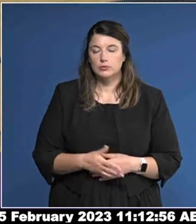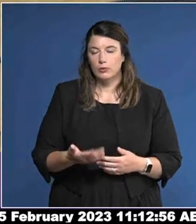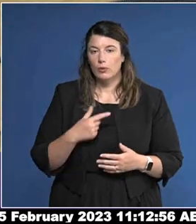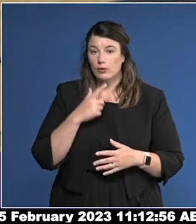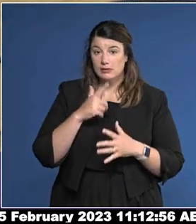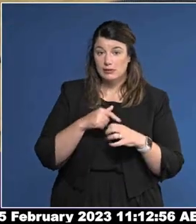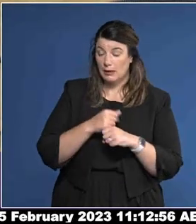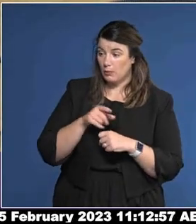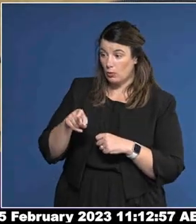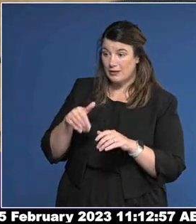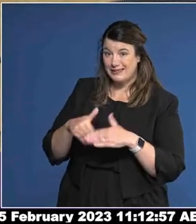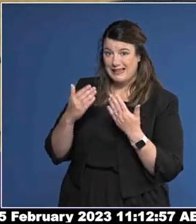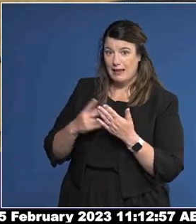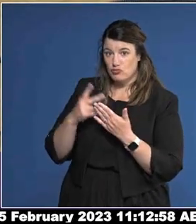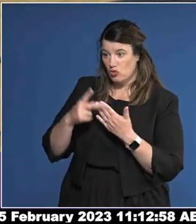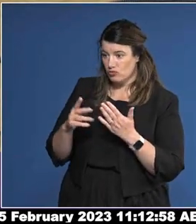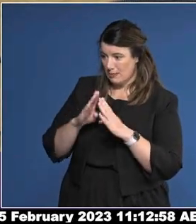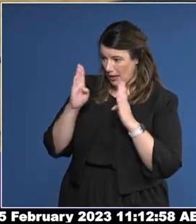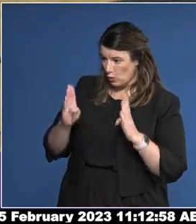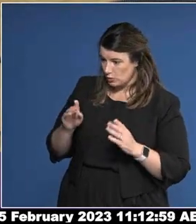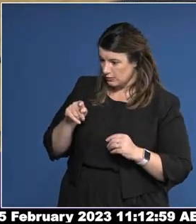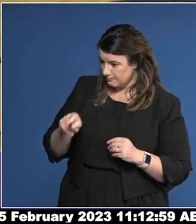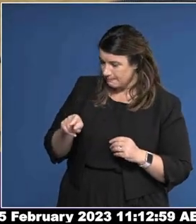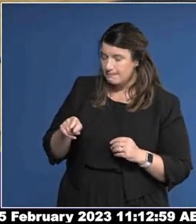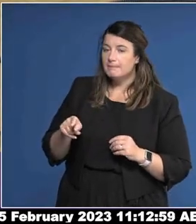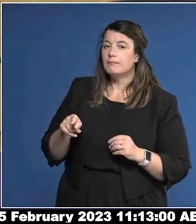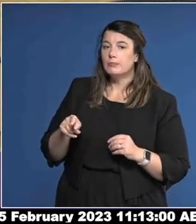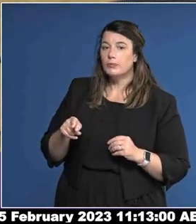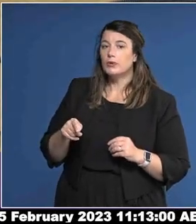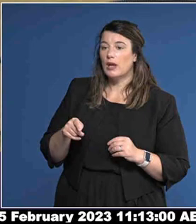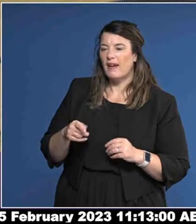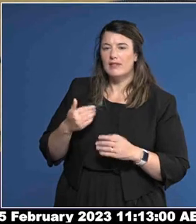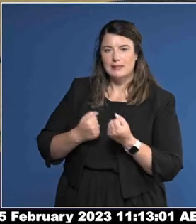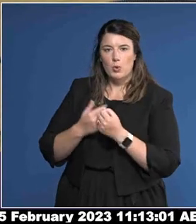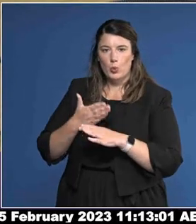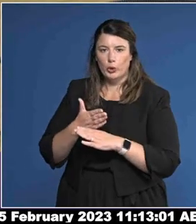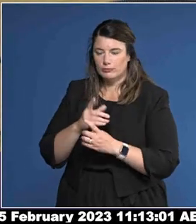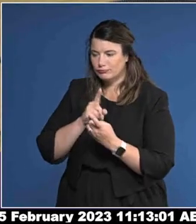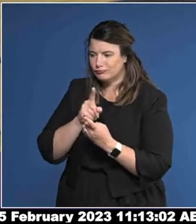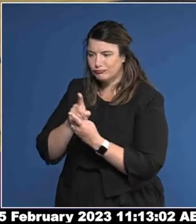concerned, is that you've got the frontline workers who may provide that direct support